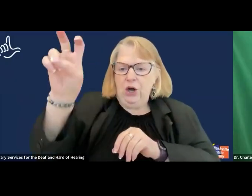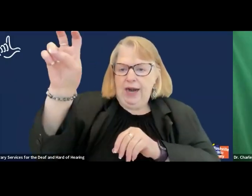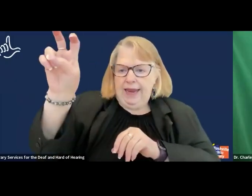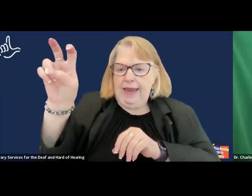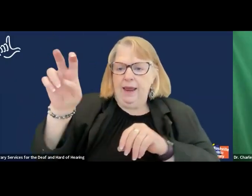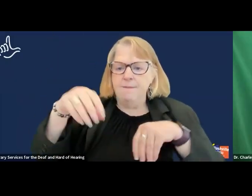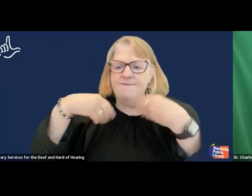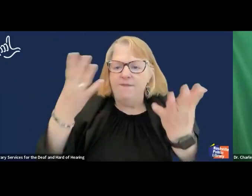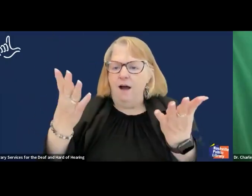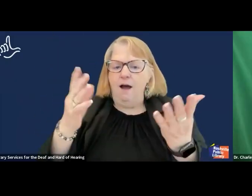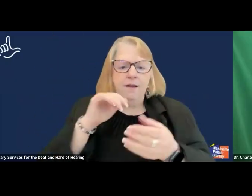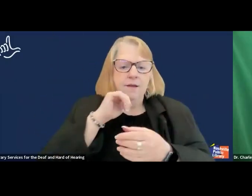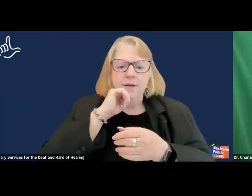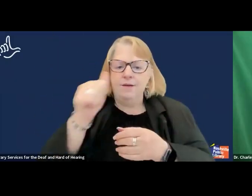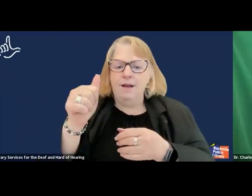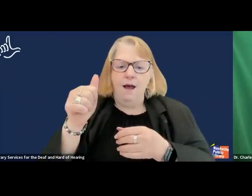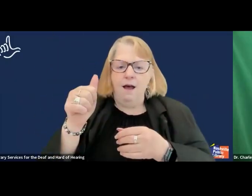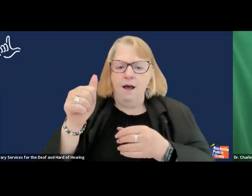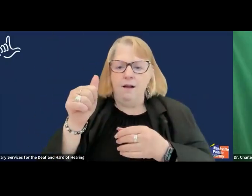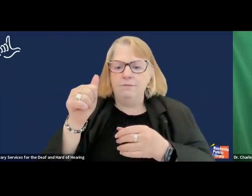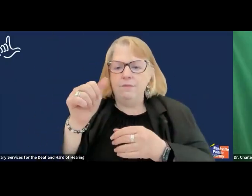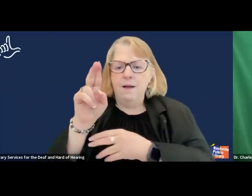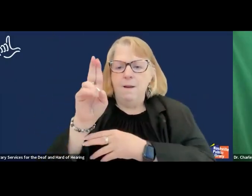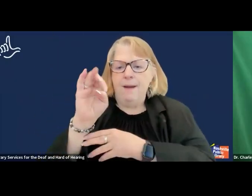And the focus is on our partnership with the family